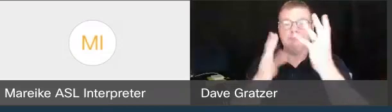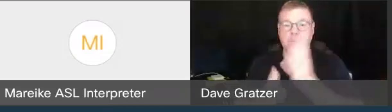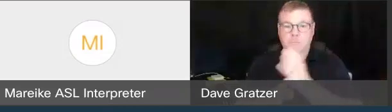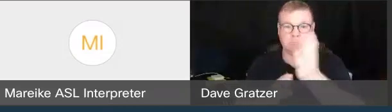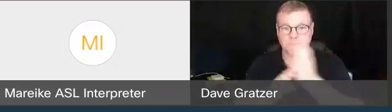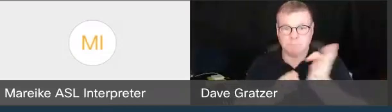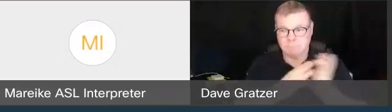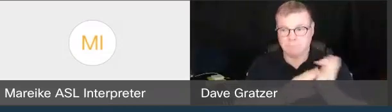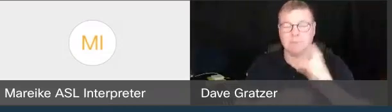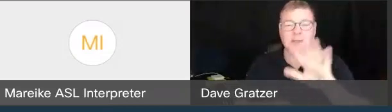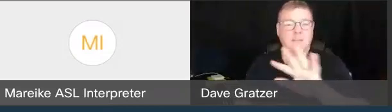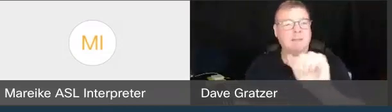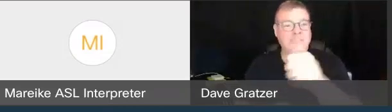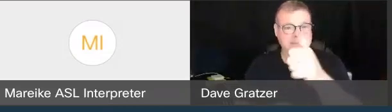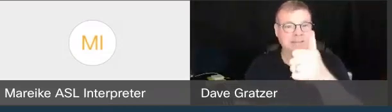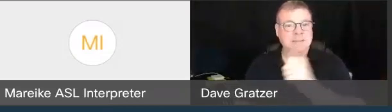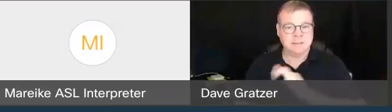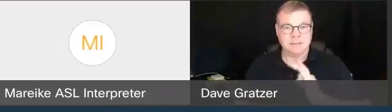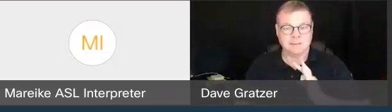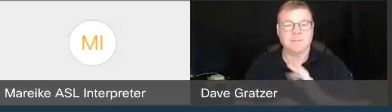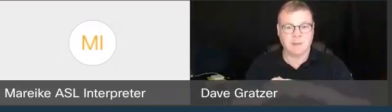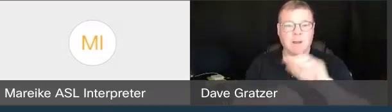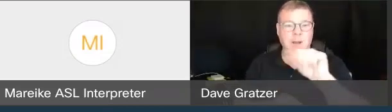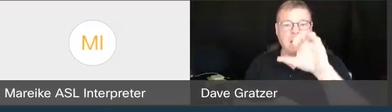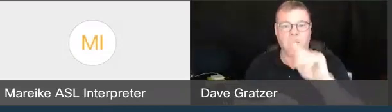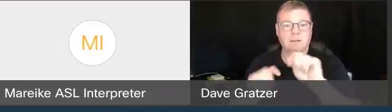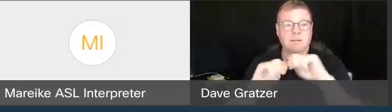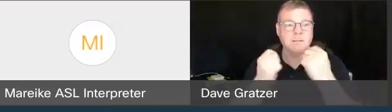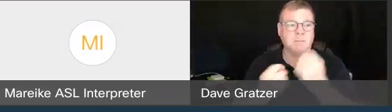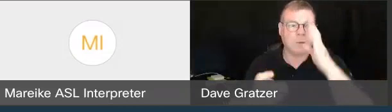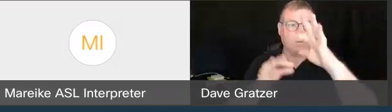they're usually about 10 or so staff on an app game, we'll go through them in a little more